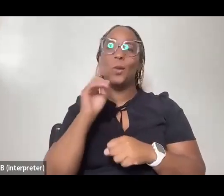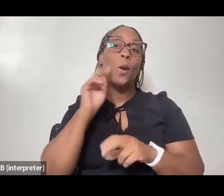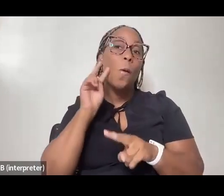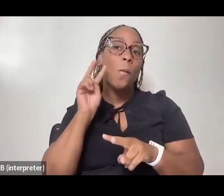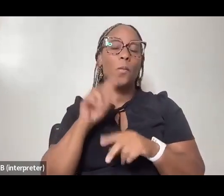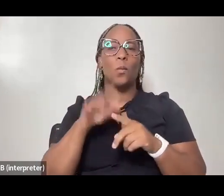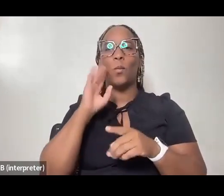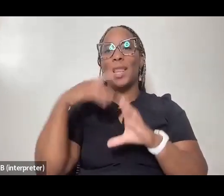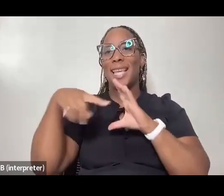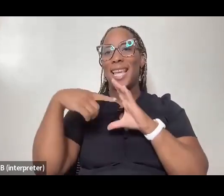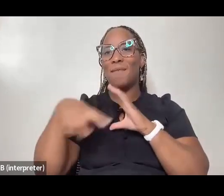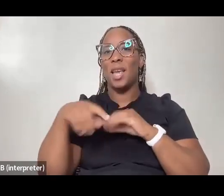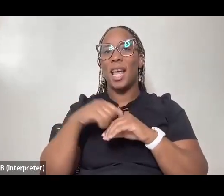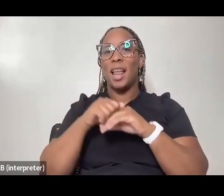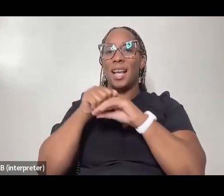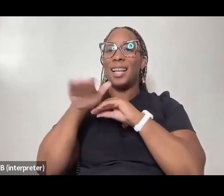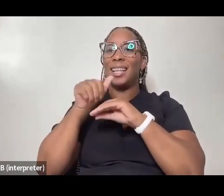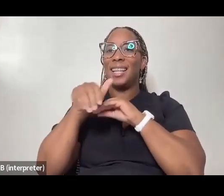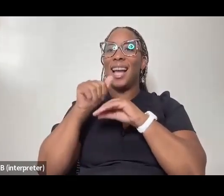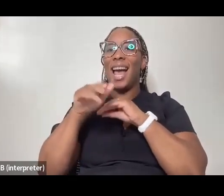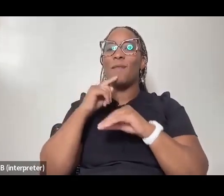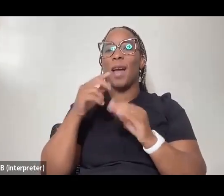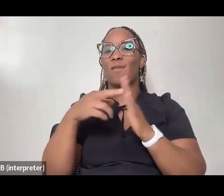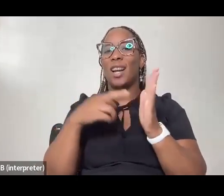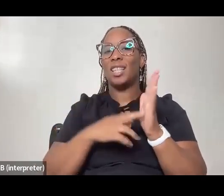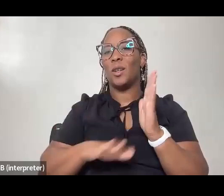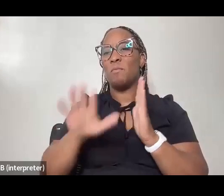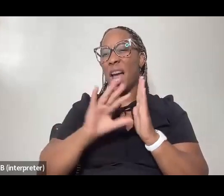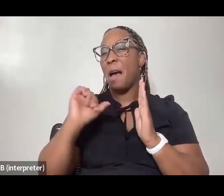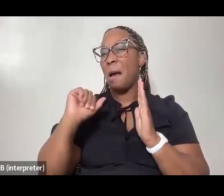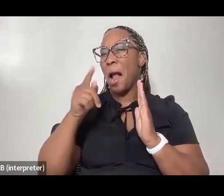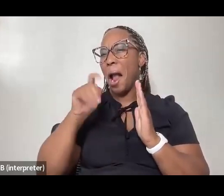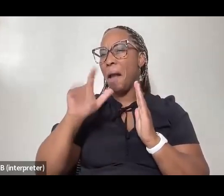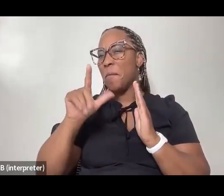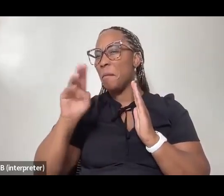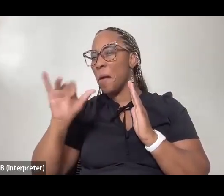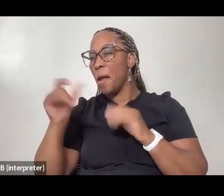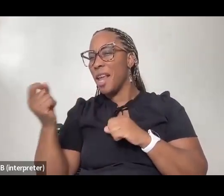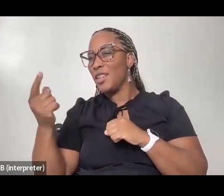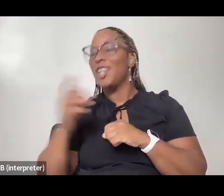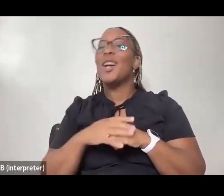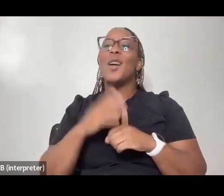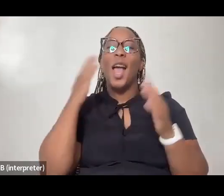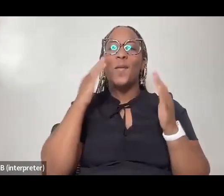We will email you and spam you about registering around April, May of next year or so. We hope you all will be able to